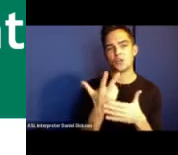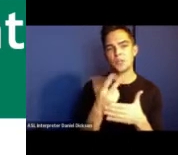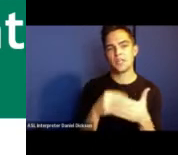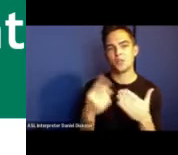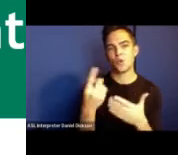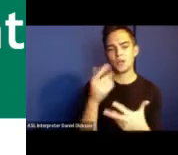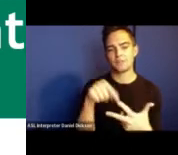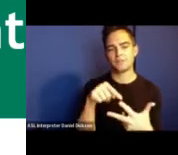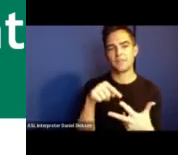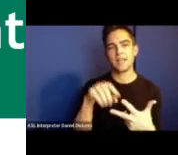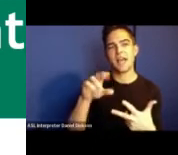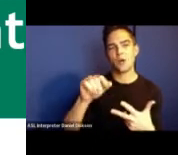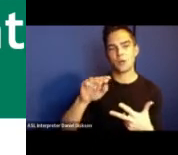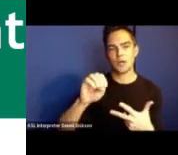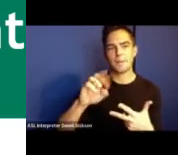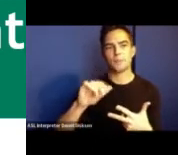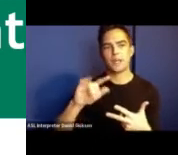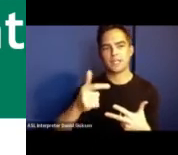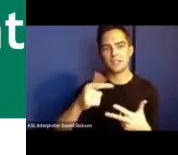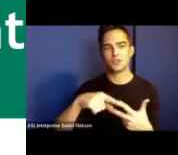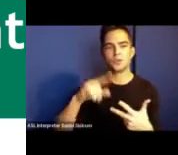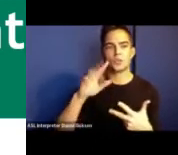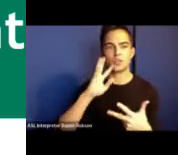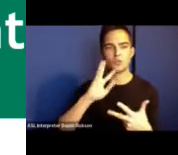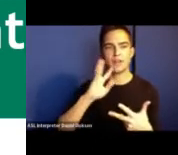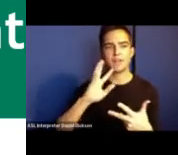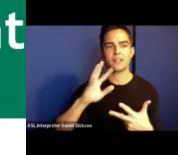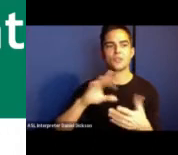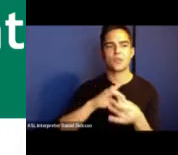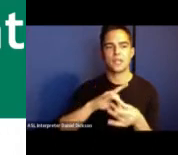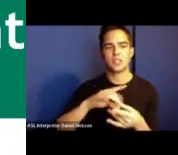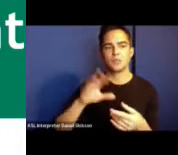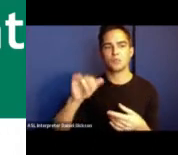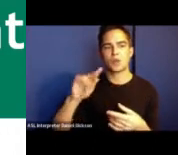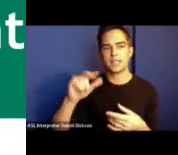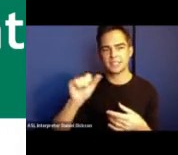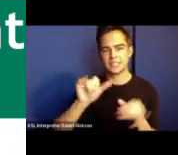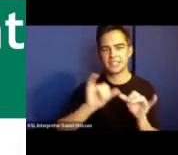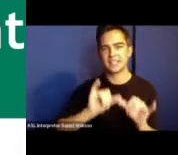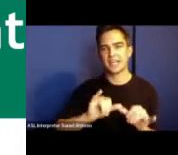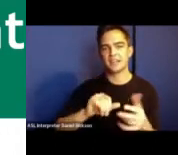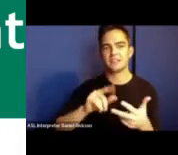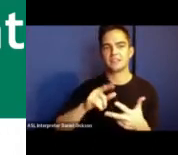outcome rating scale, the cravings rating scale, and the relationships rating scale. The idea here being that with the